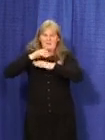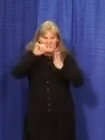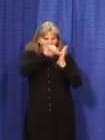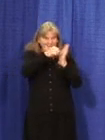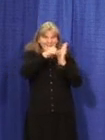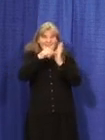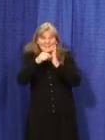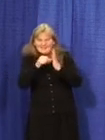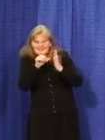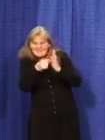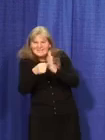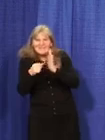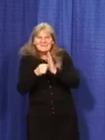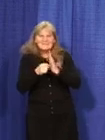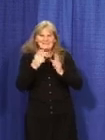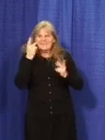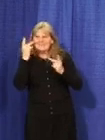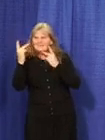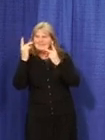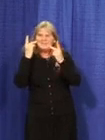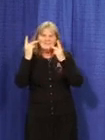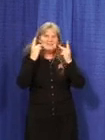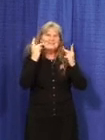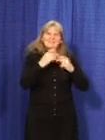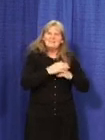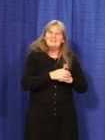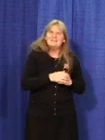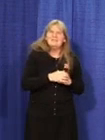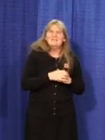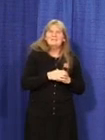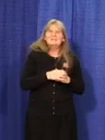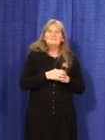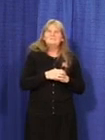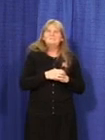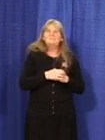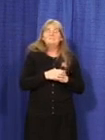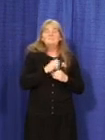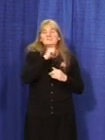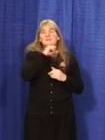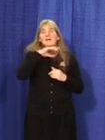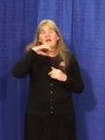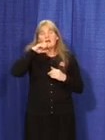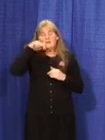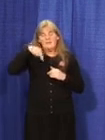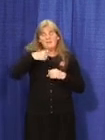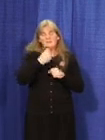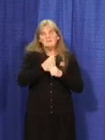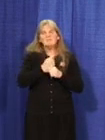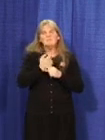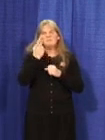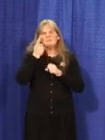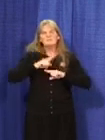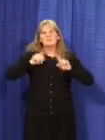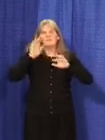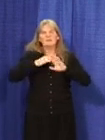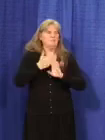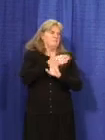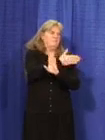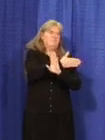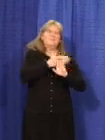reaching new heights of artistry. We know that Halloween will look a bit different this year, as safe Halloween plans are